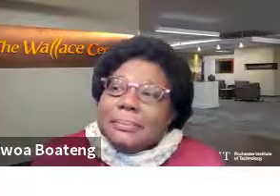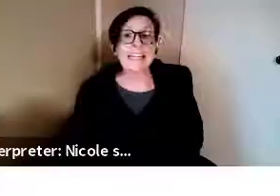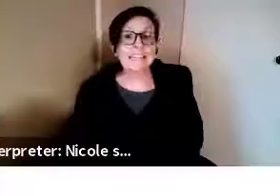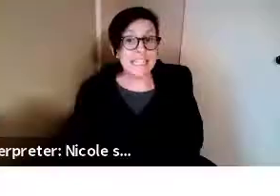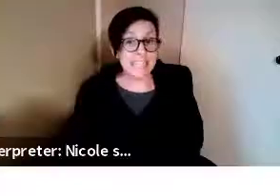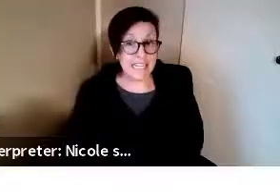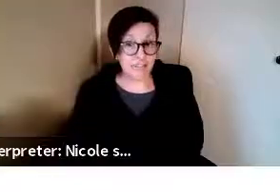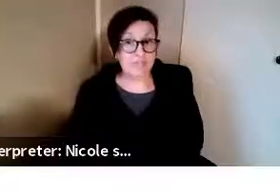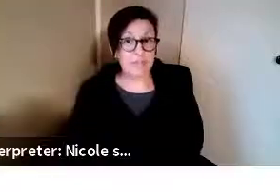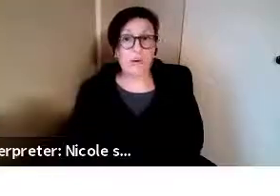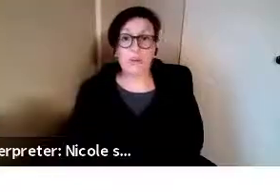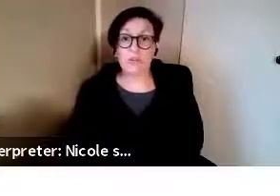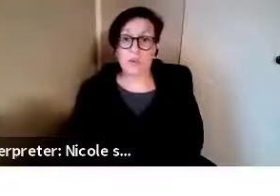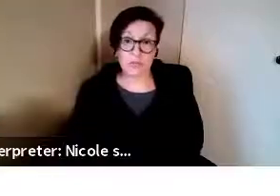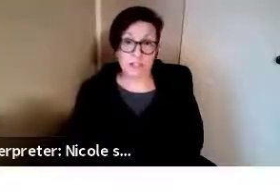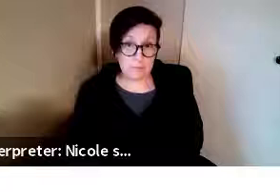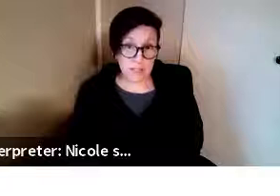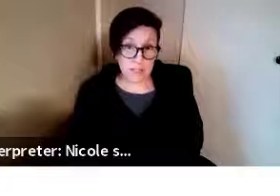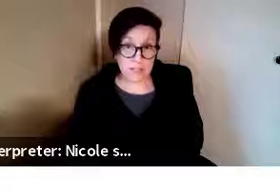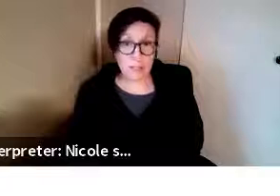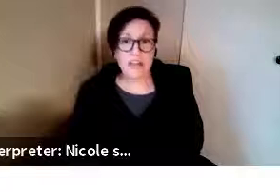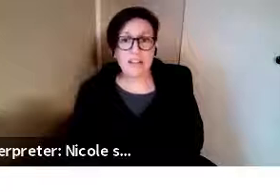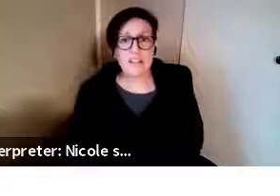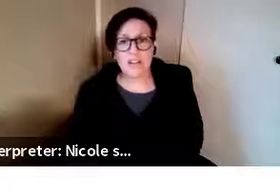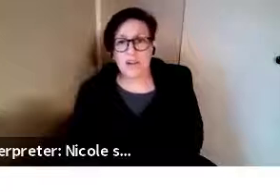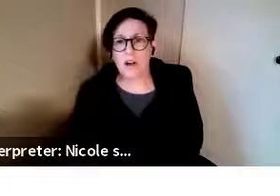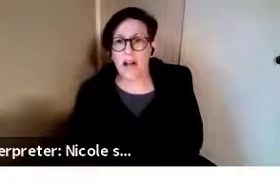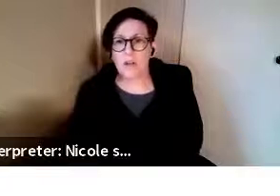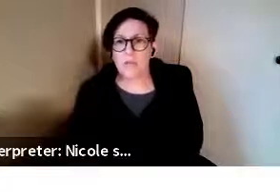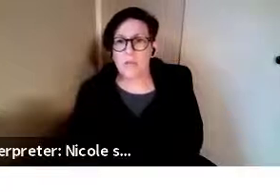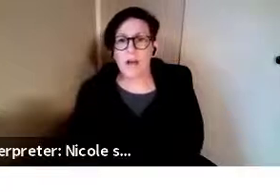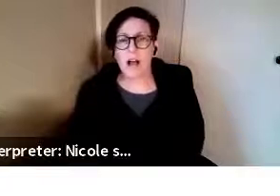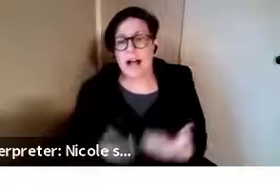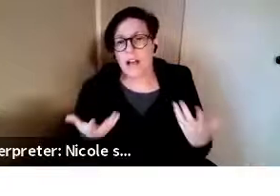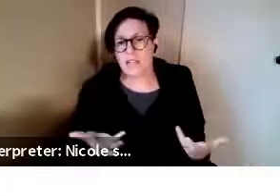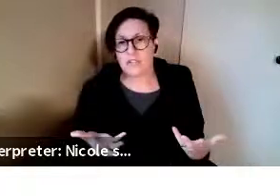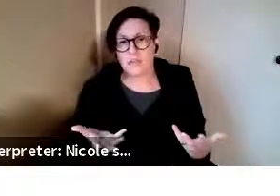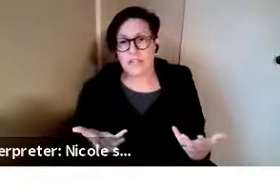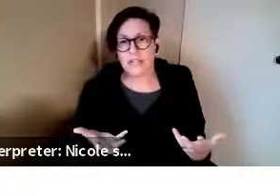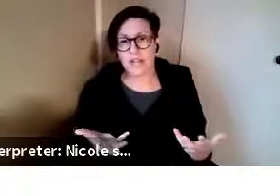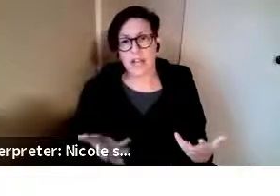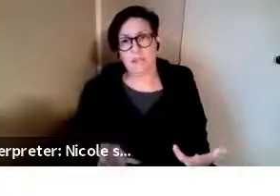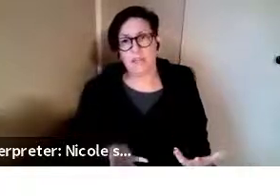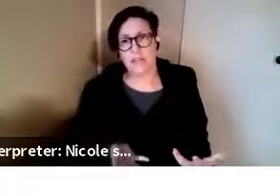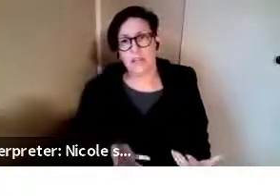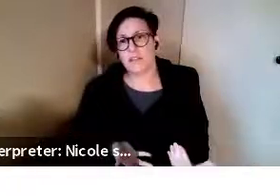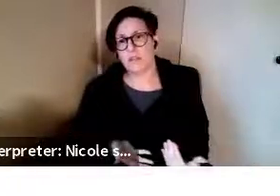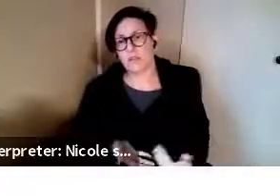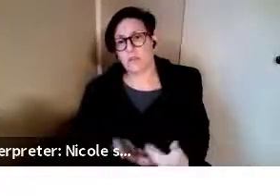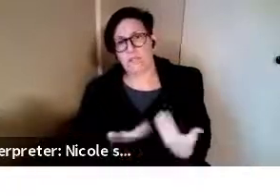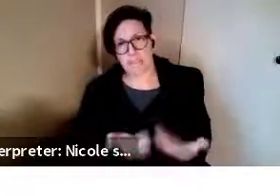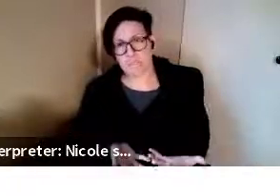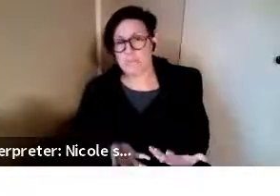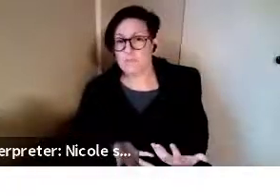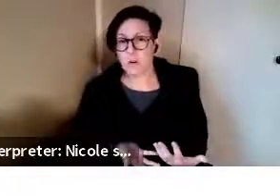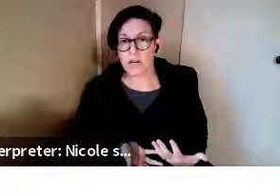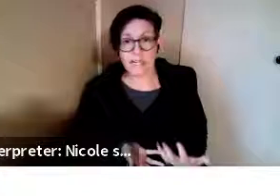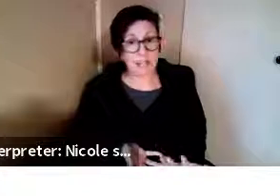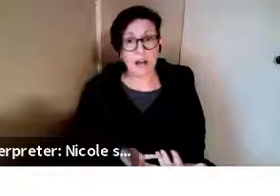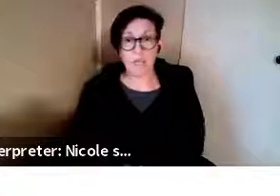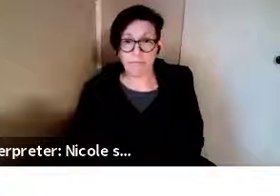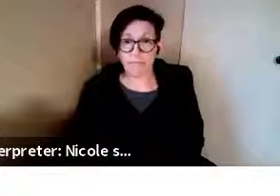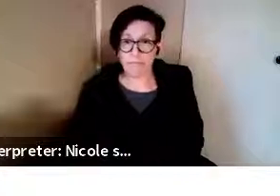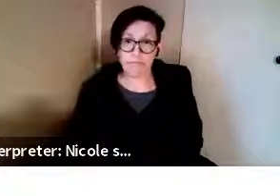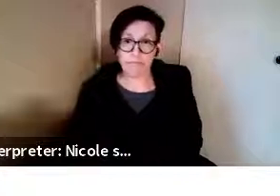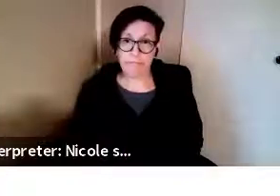Nicole she/her: I need it for more respect but you know I I also would like a job with more status and more income. Yeah.